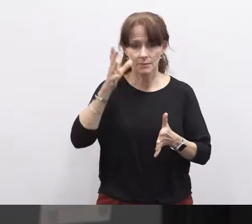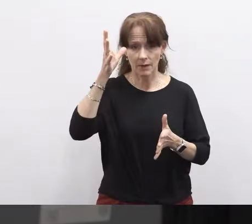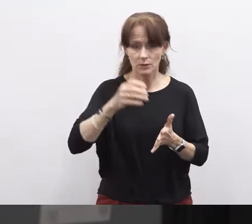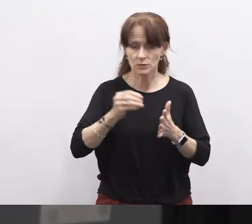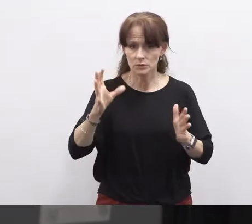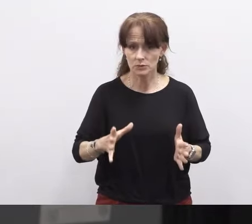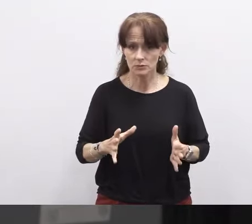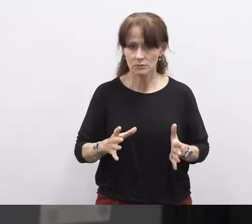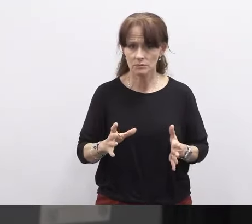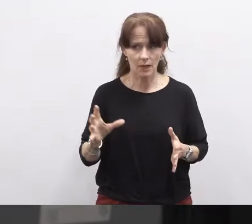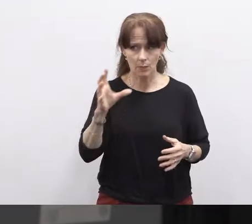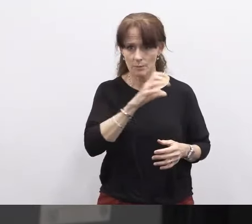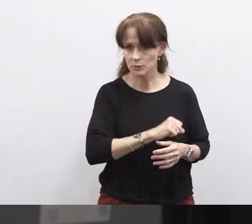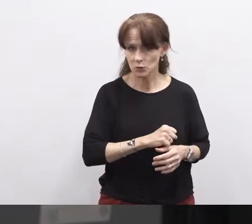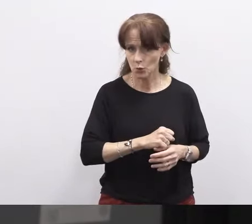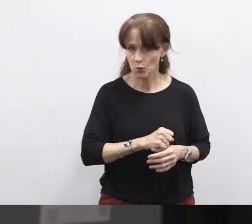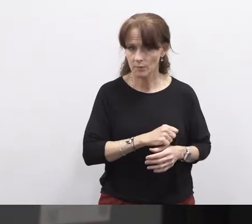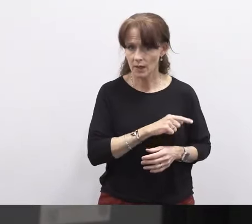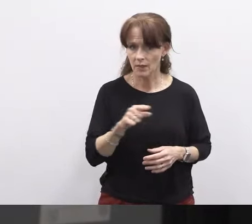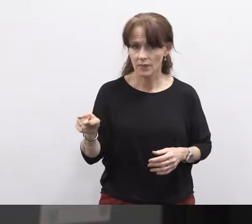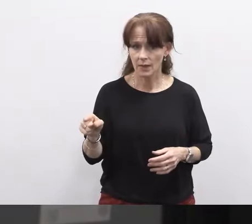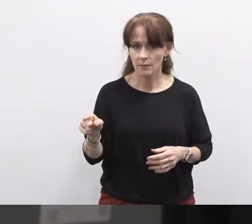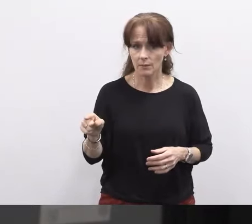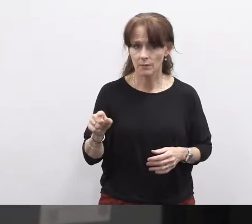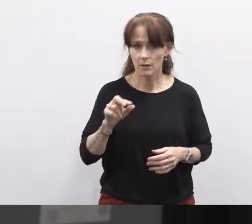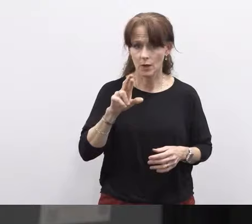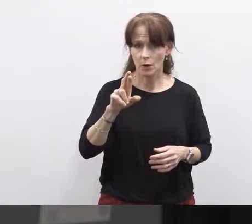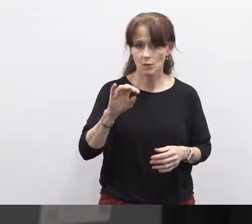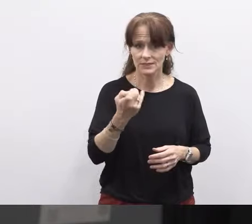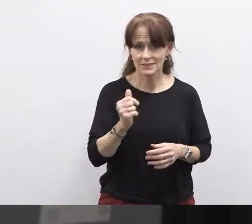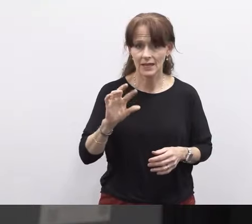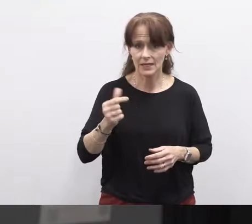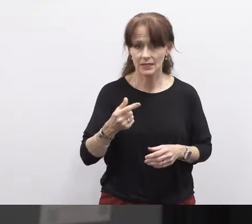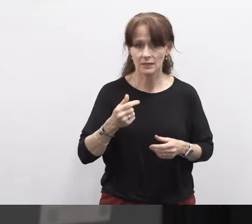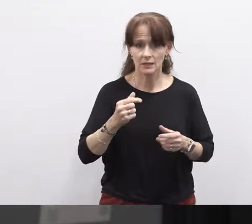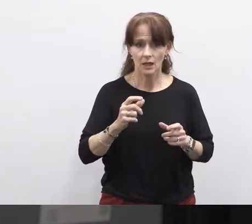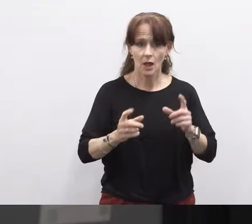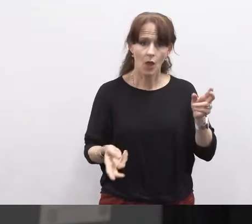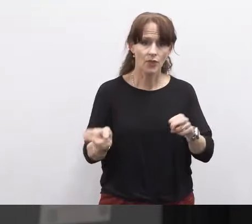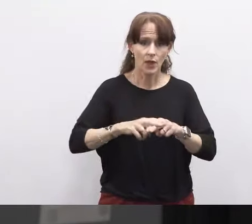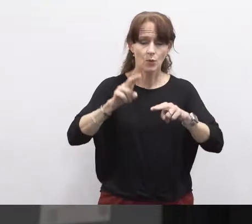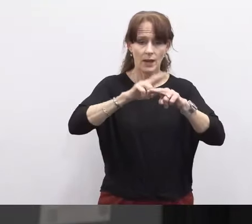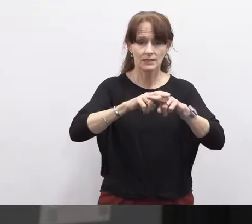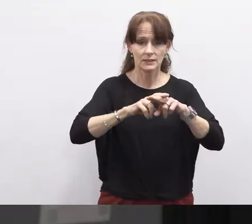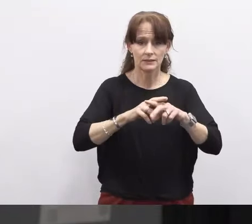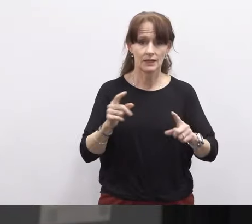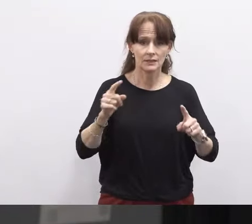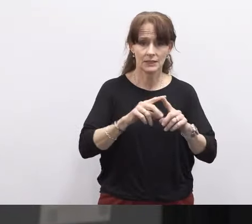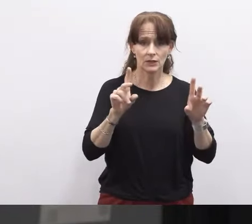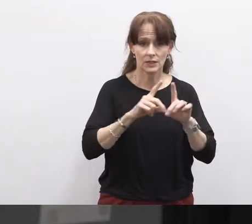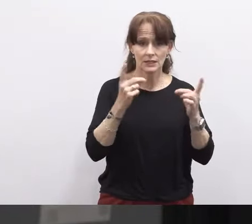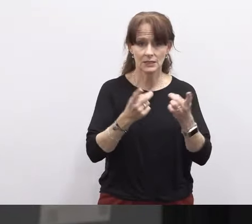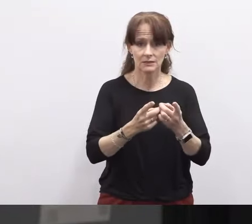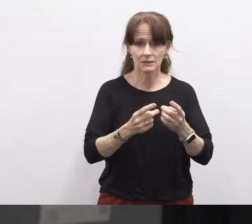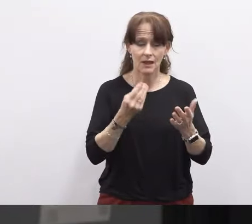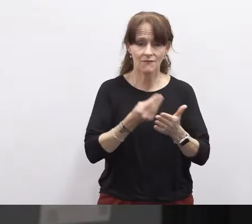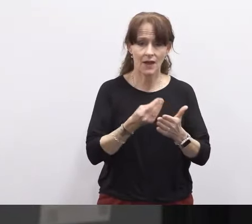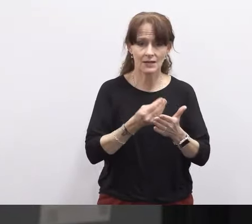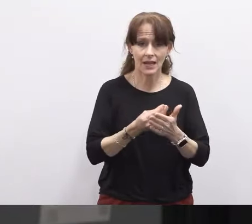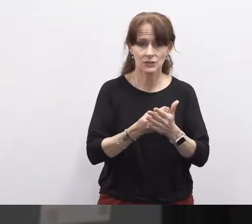I would presume that they will be sending the raises that have been issued until the district is financially stable to pay everybody.